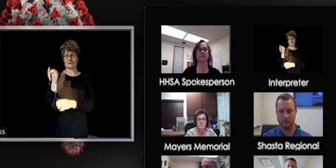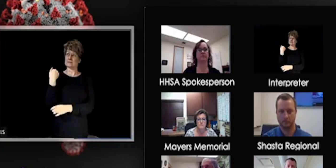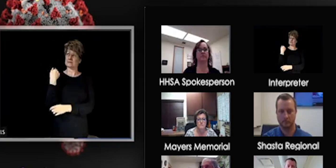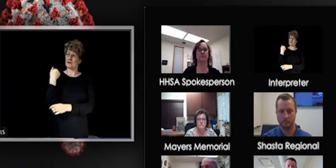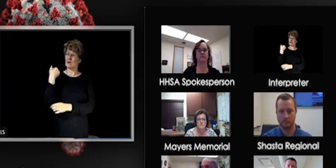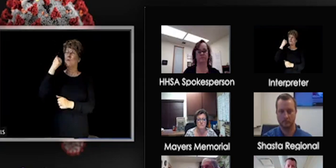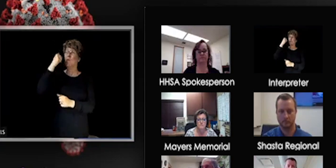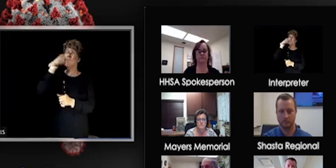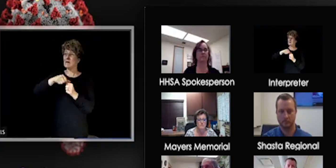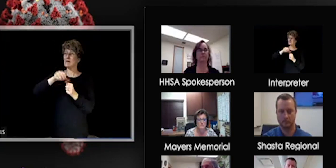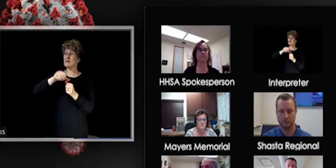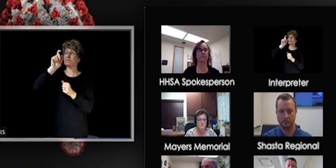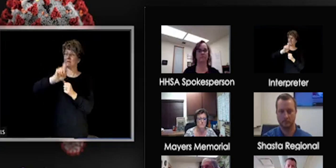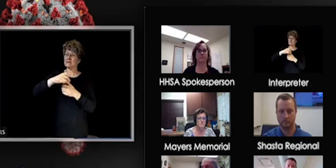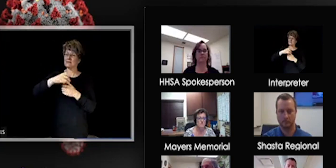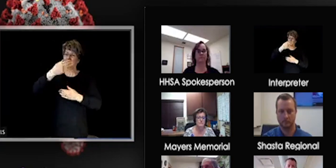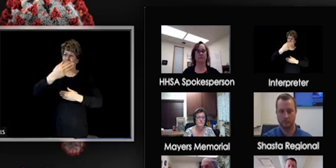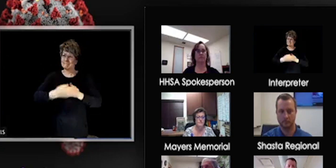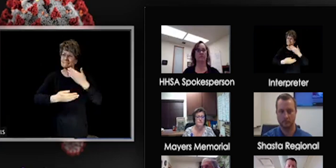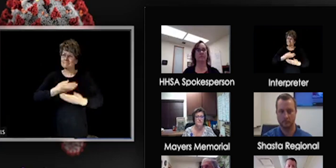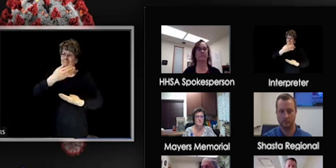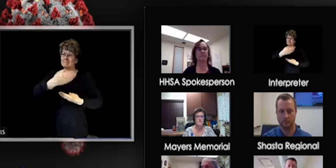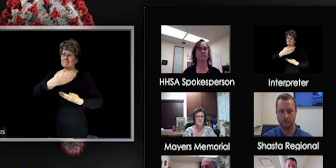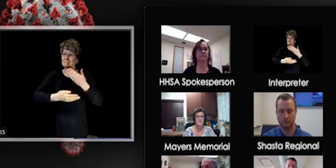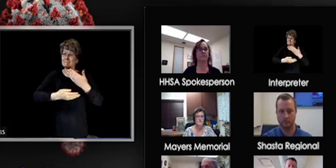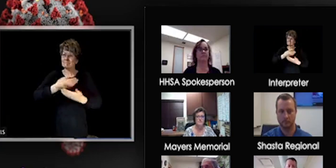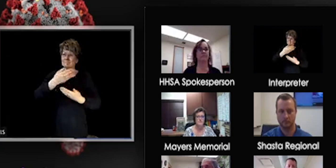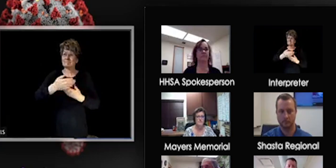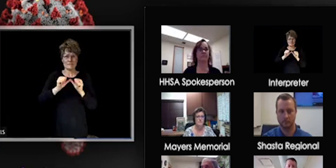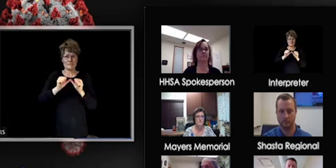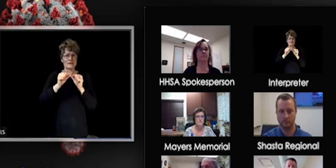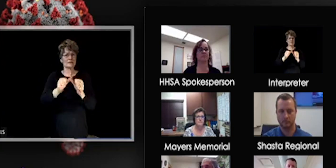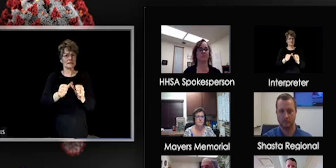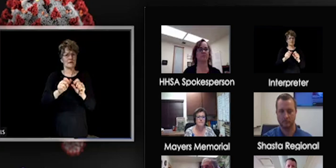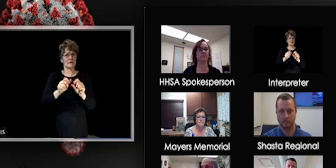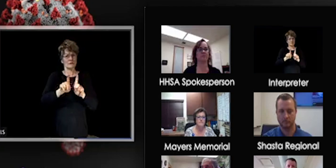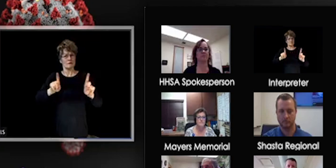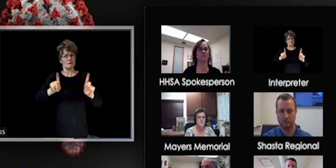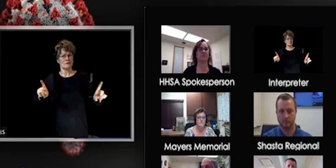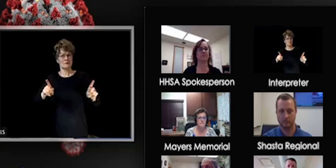so that we can see what happens and make sure that we are able to contain disease spread